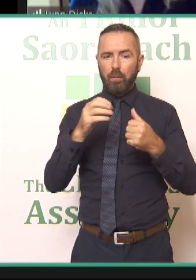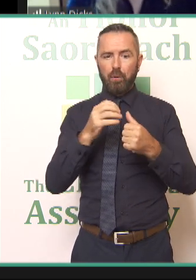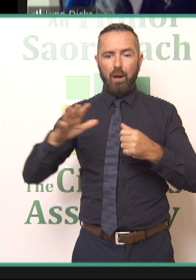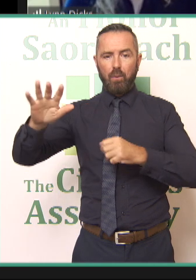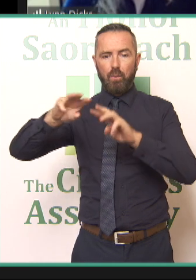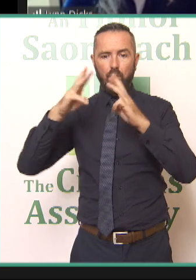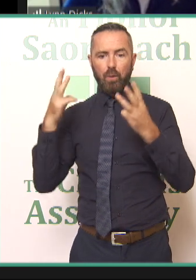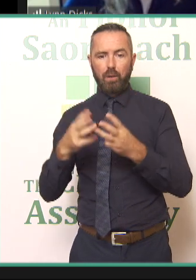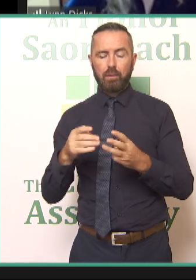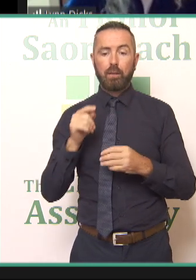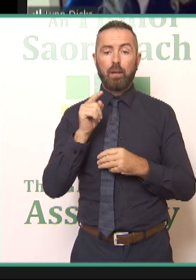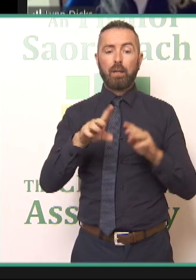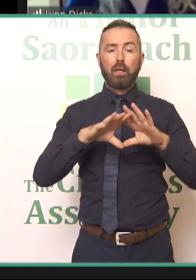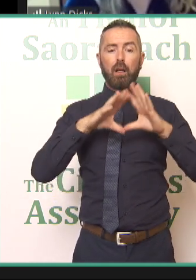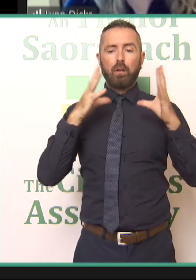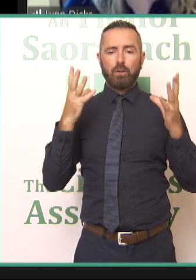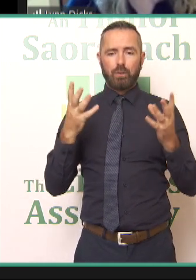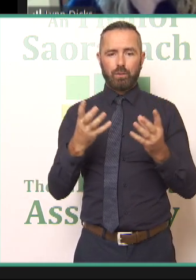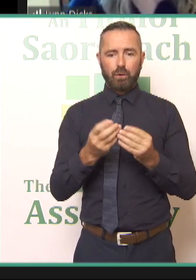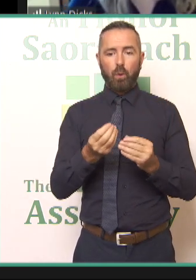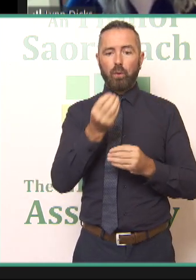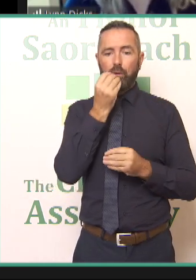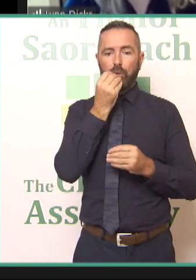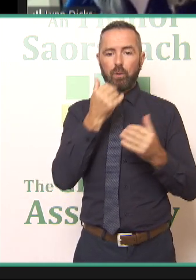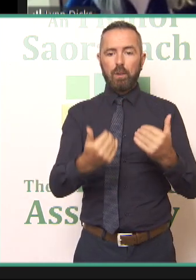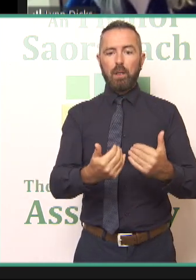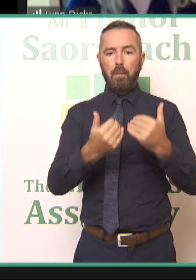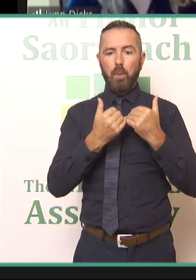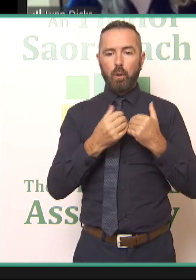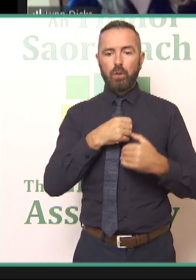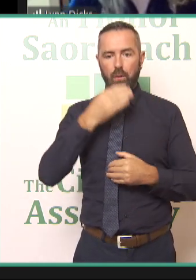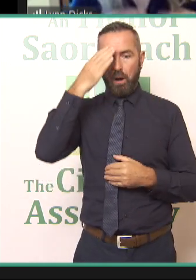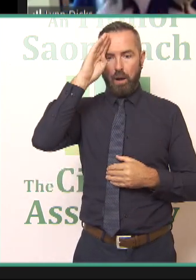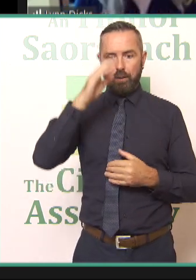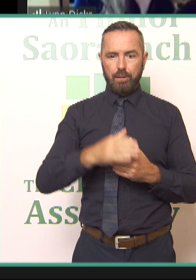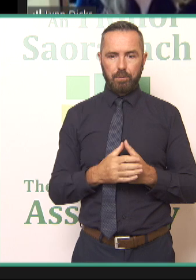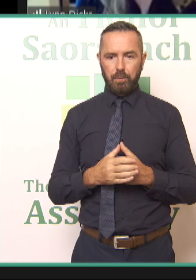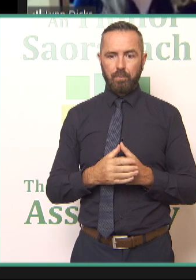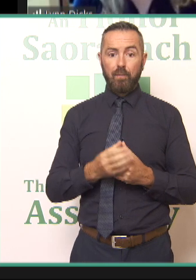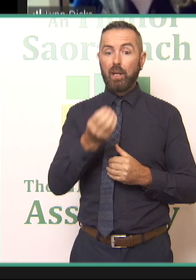so this is the total mass of food imported in 2019 into Ireland this is food for human consumption